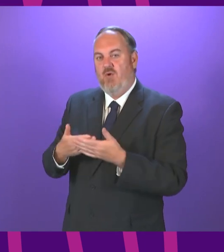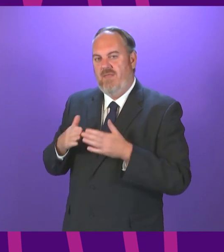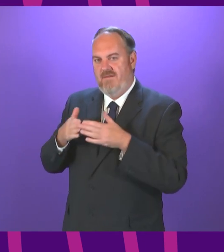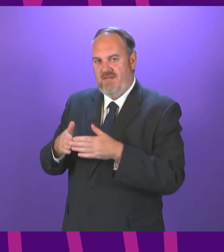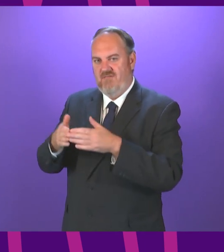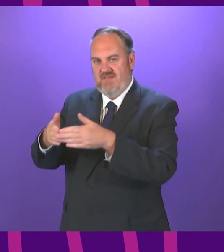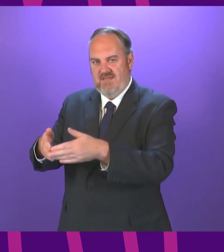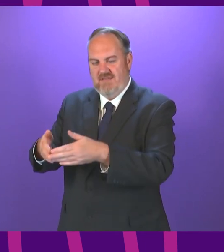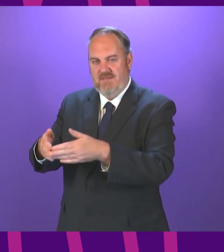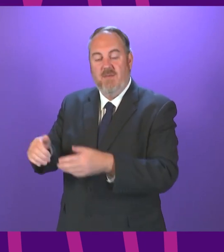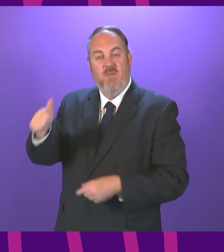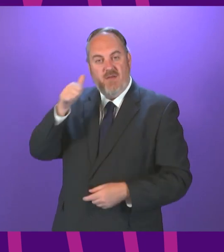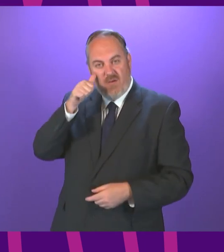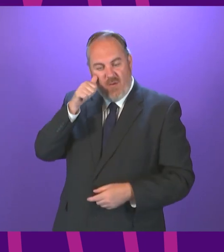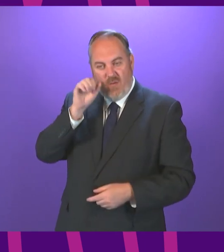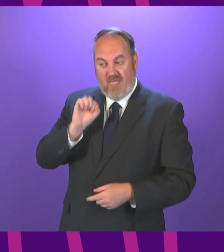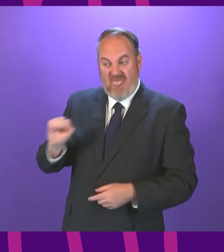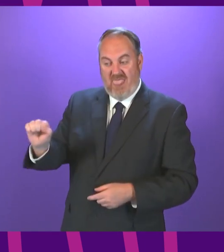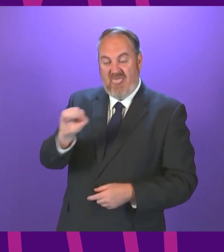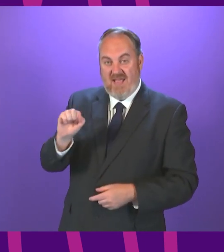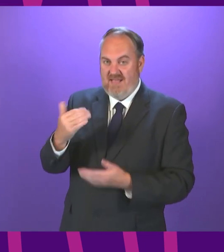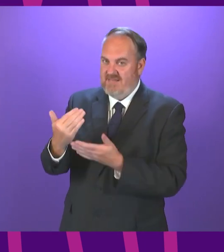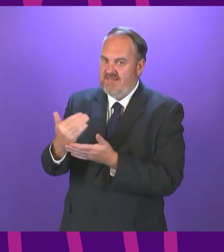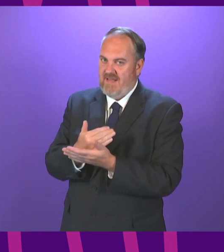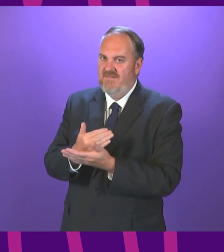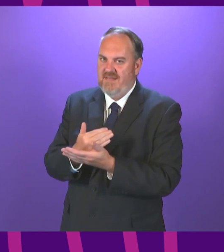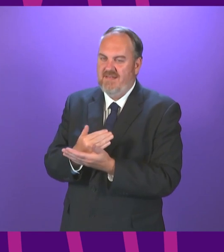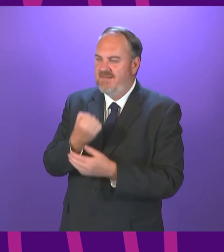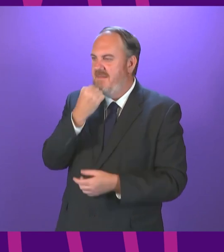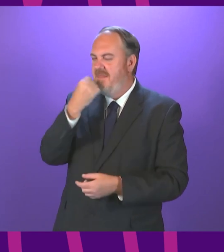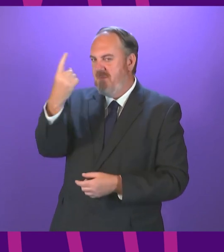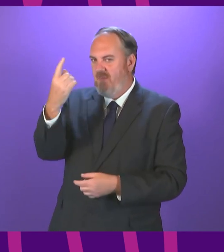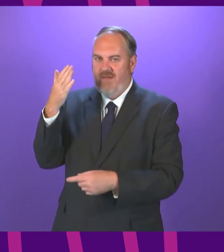Obviously, crew and passenger safety is a key factor in determining the capacity of vessels.